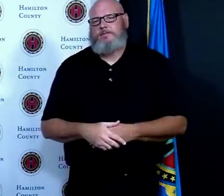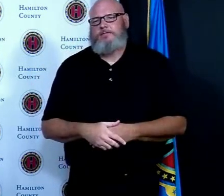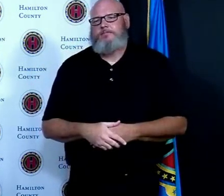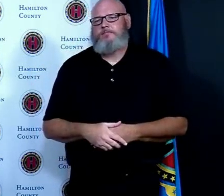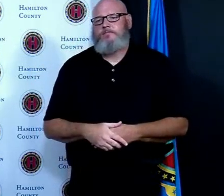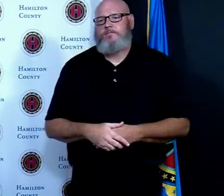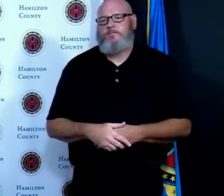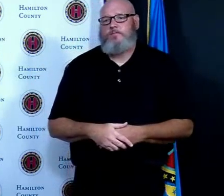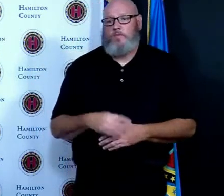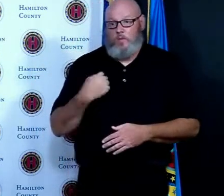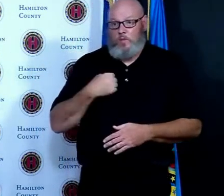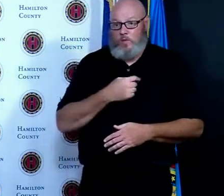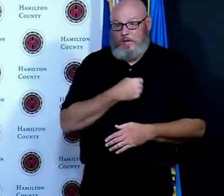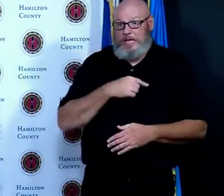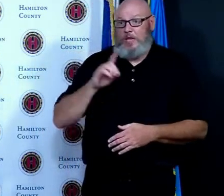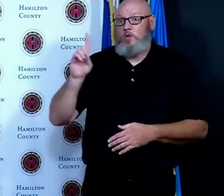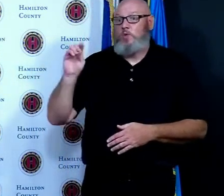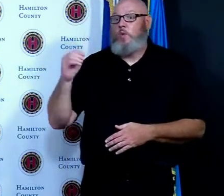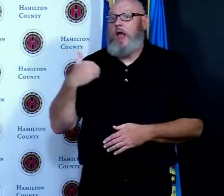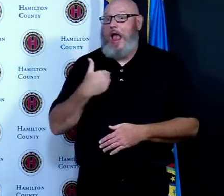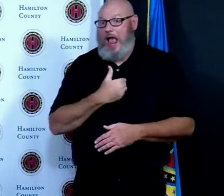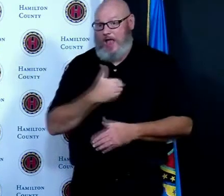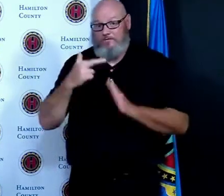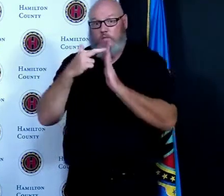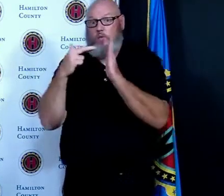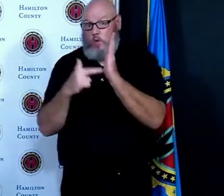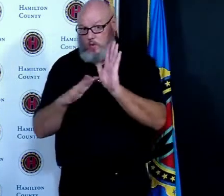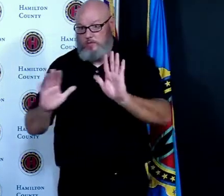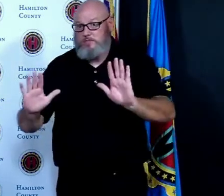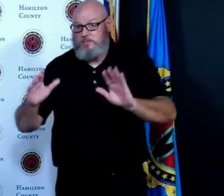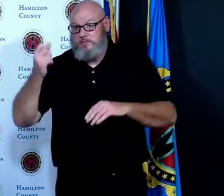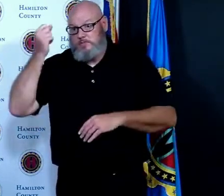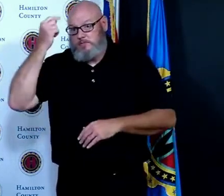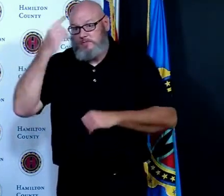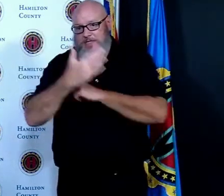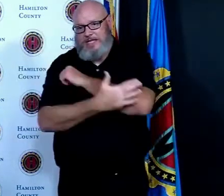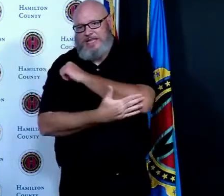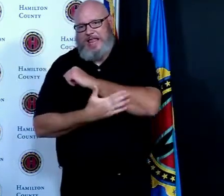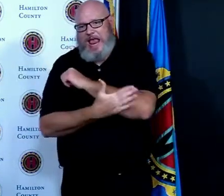rules and remember the county can't doesn't have the authority to shut down bars or restaurants